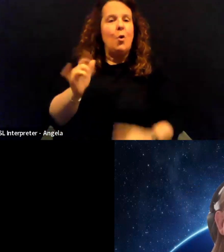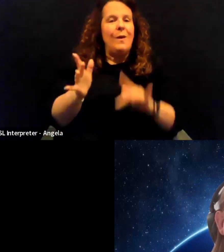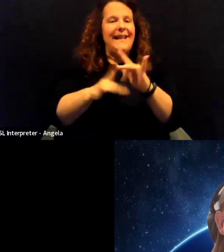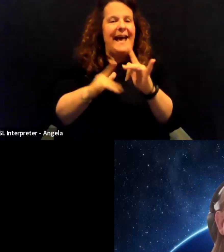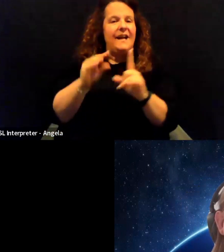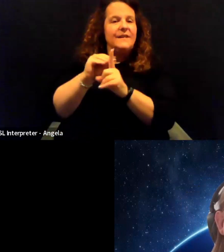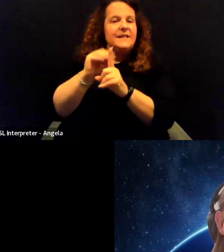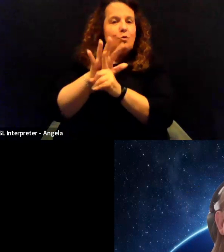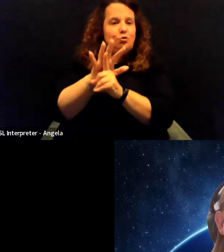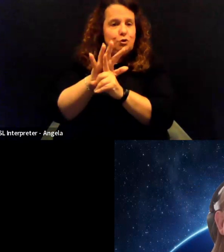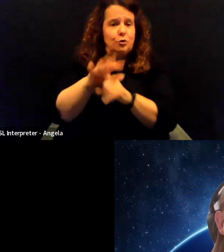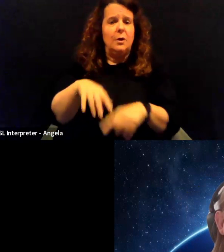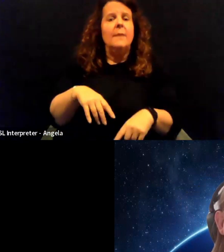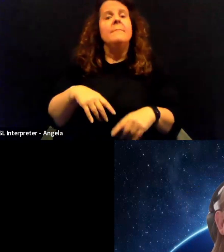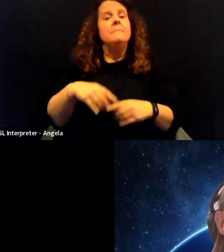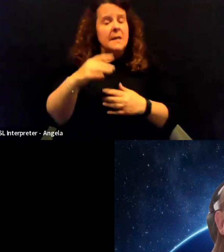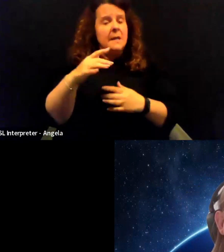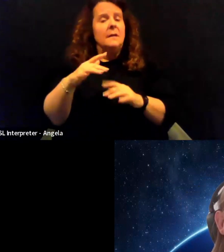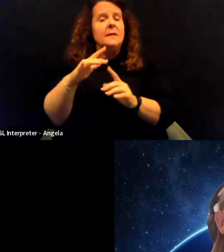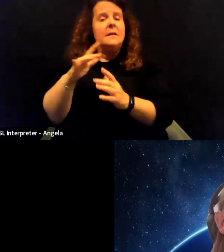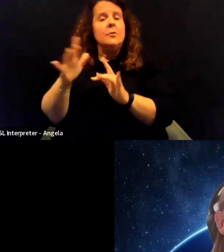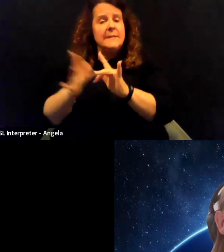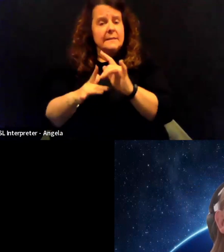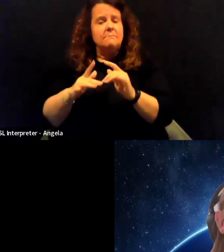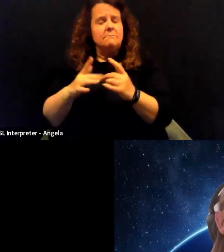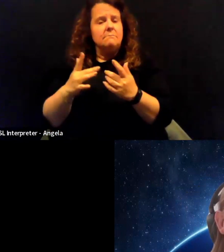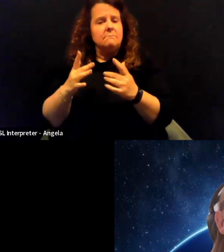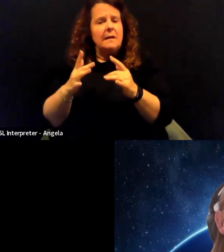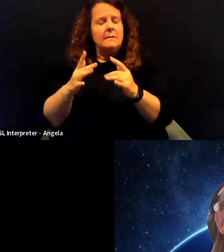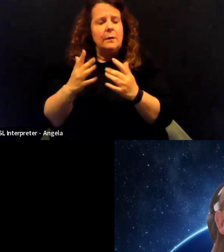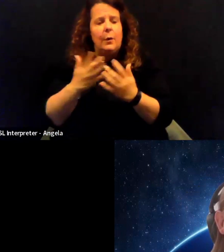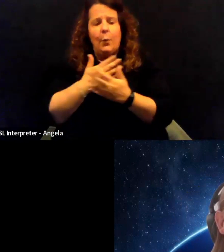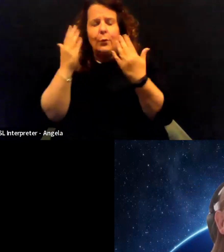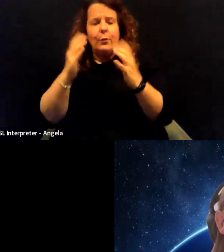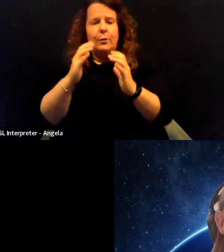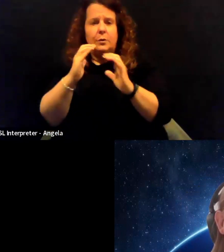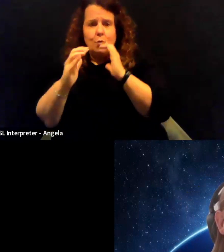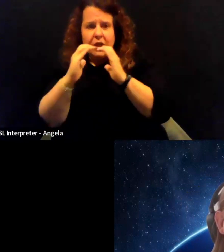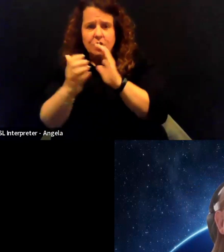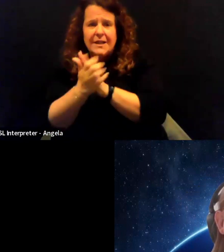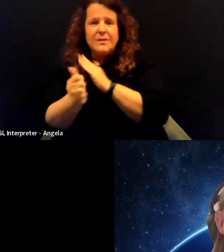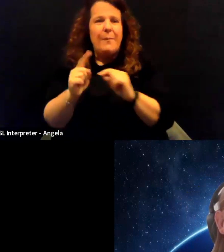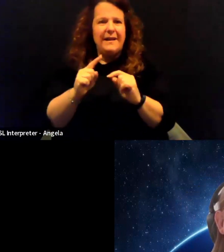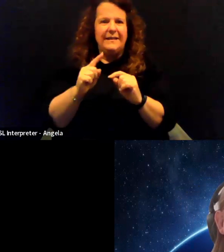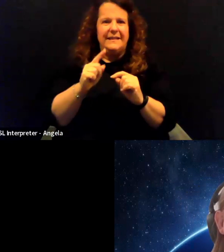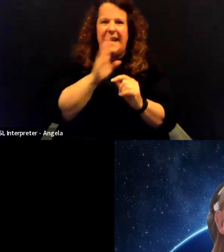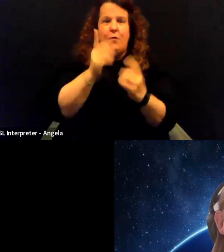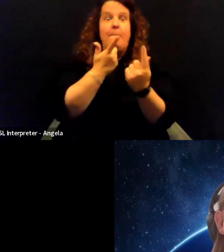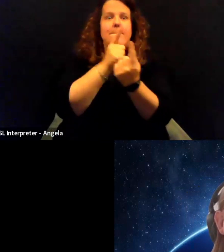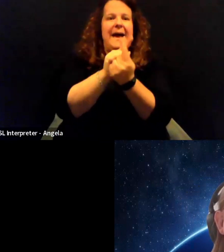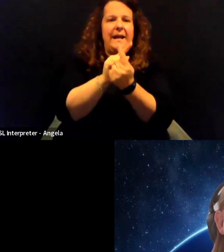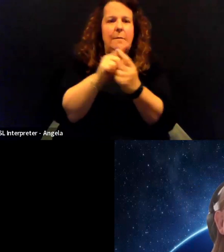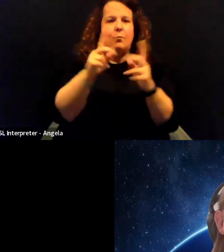It's not just lack of communication skills, but it's also lack of exposure with people with disabilities. So that's another level or another